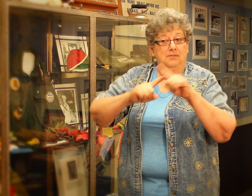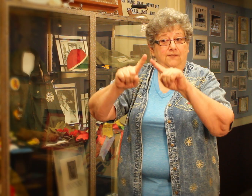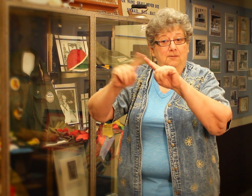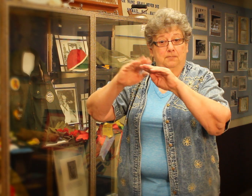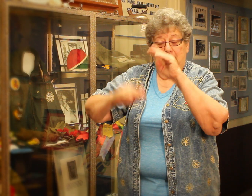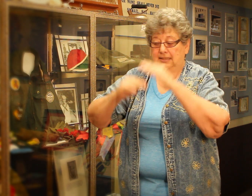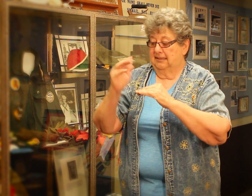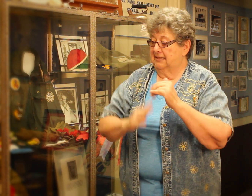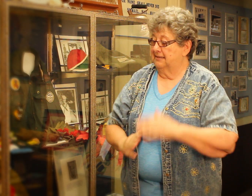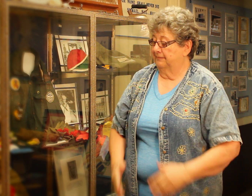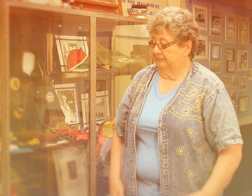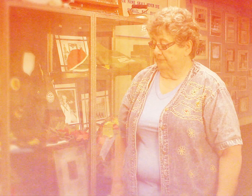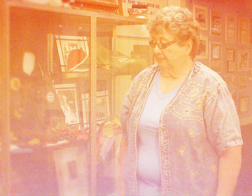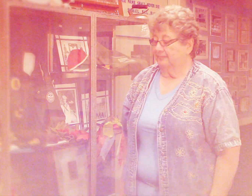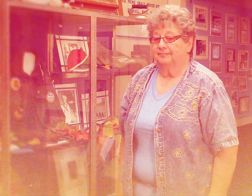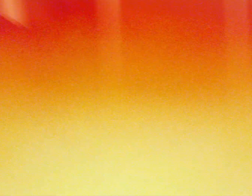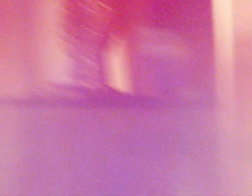from the different buildings